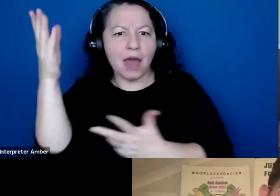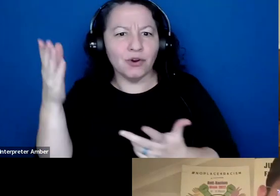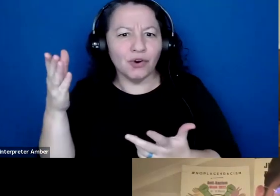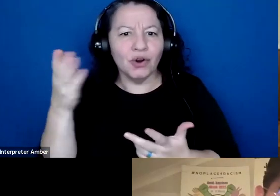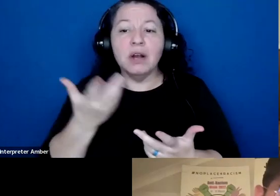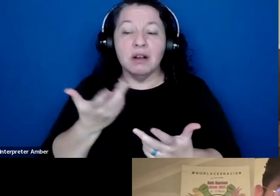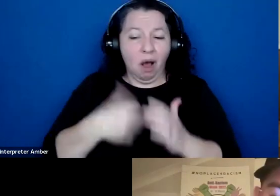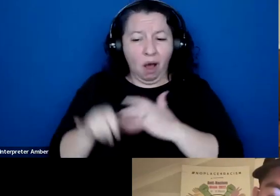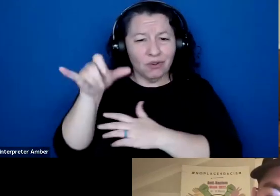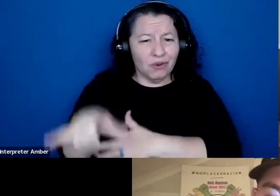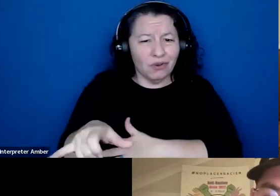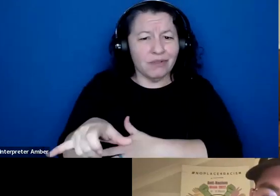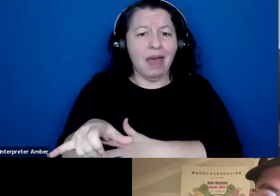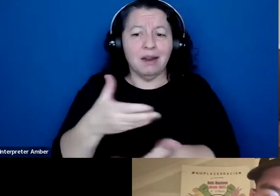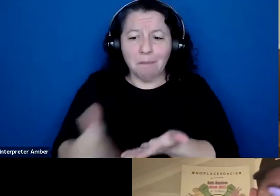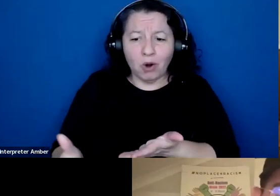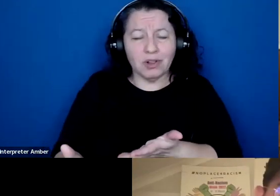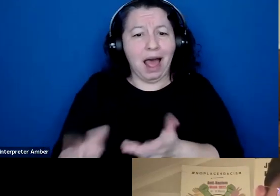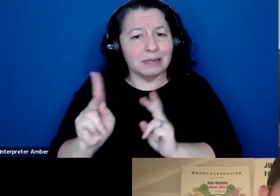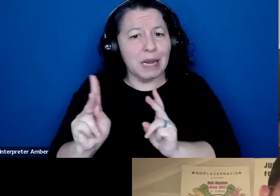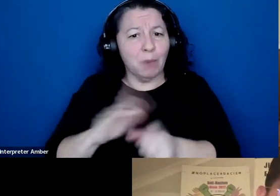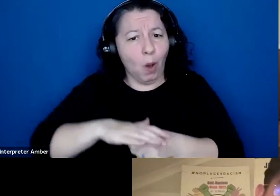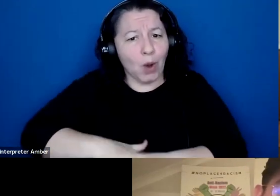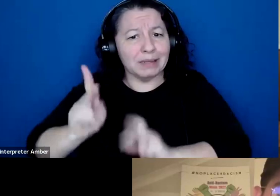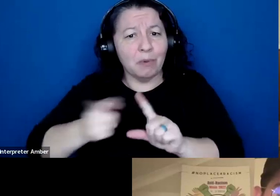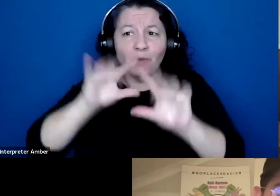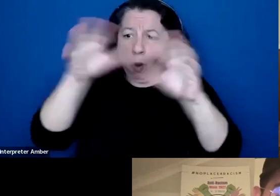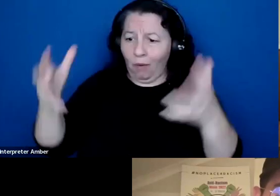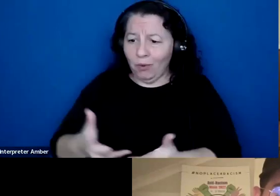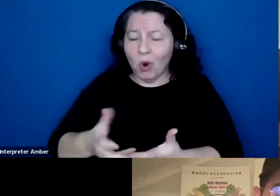and oppressed peoples of the world should rally and unite. And